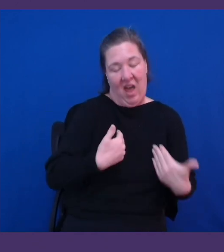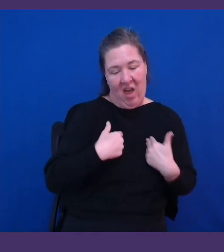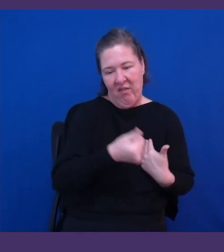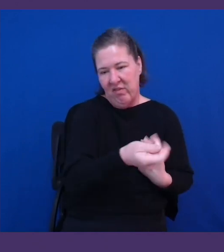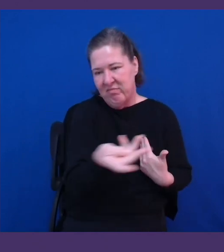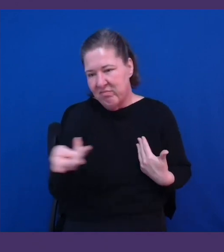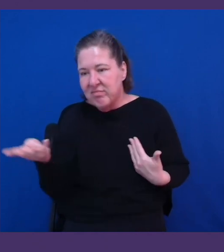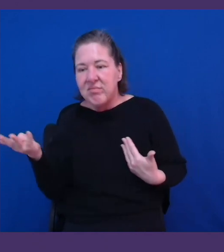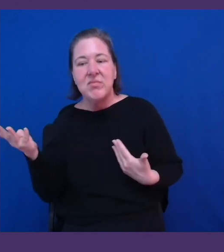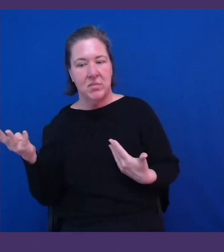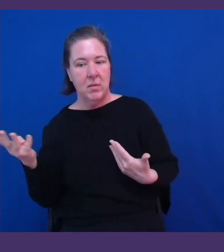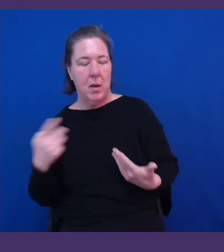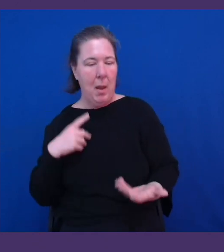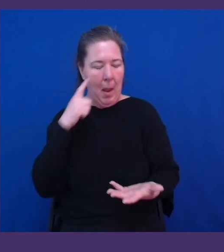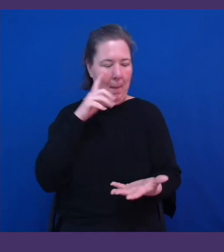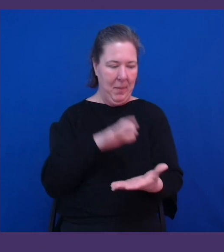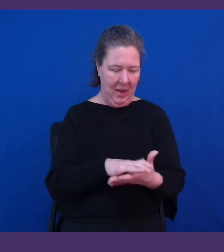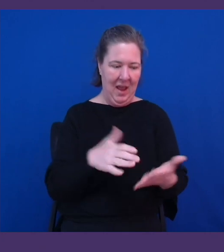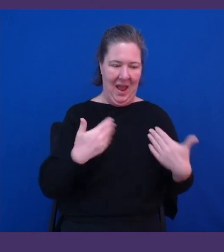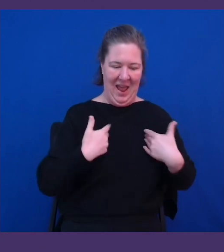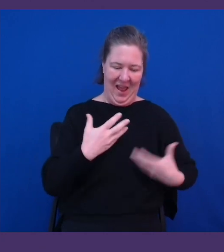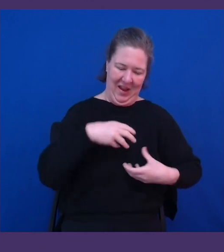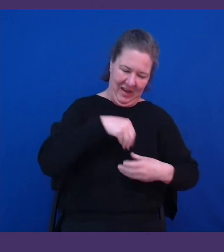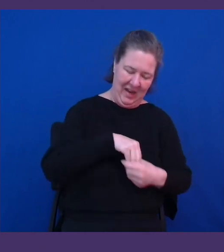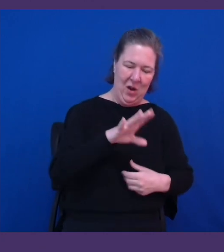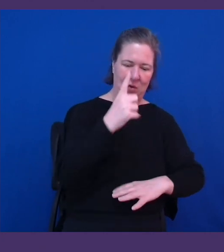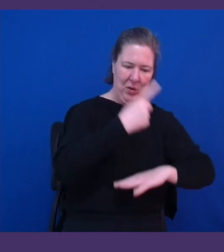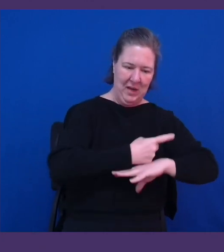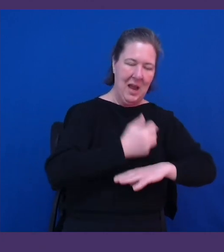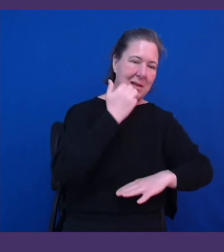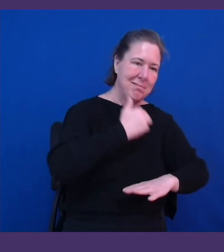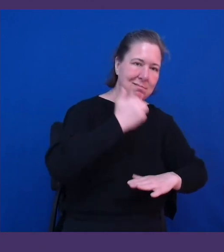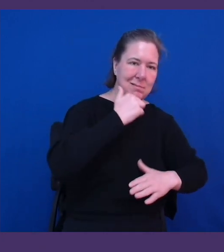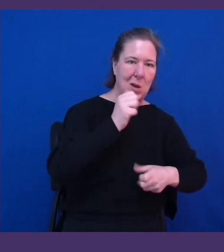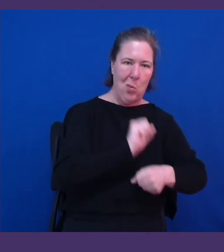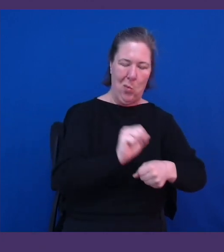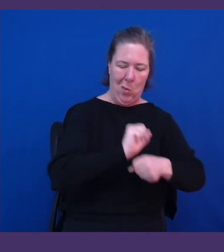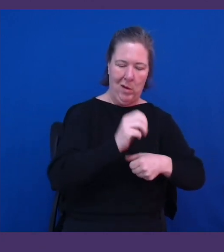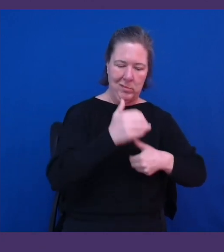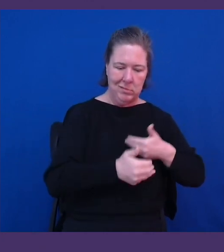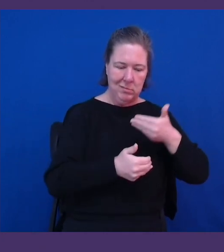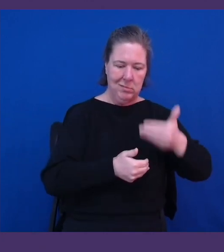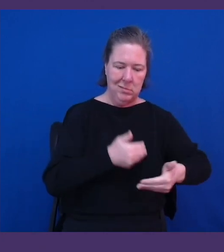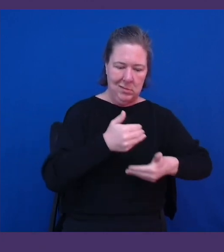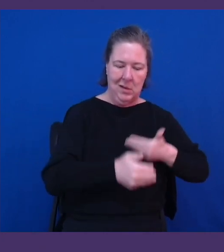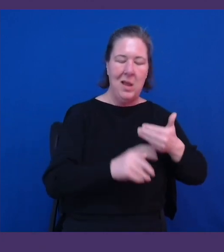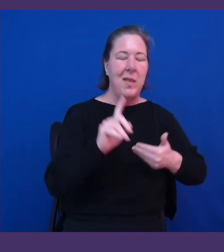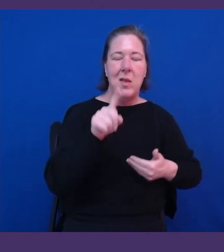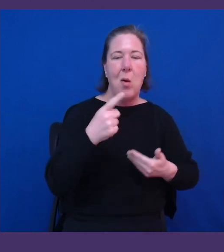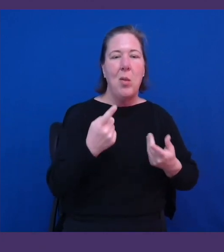in kind of having it in your day-to-day workflow. That's the only way to succeed with accessibility. If you see it as a one-off project